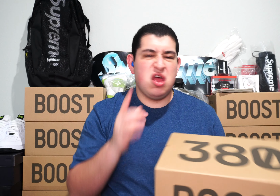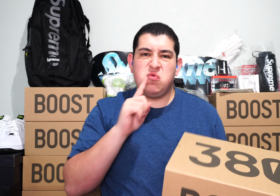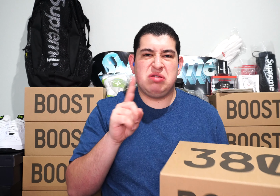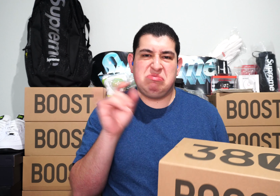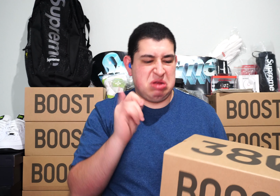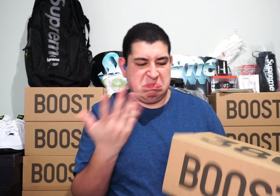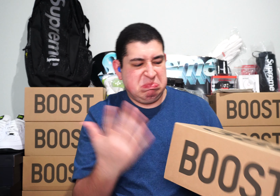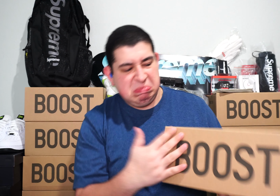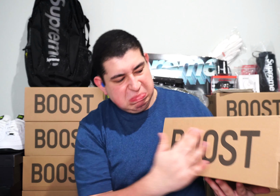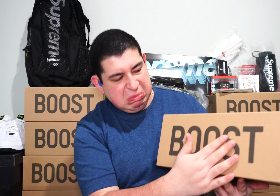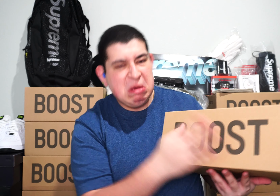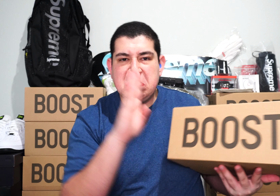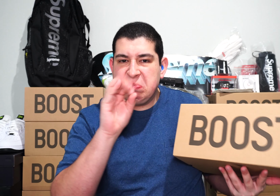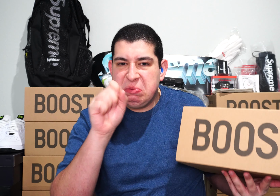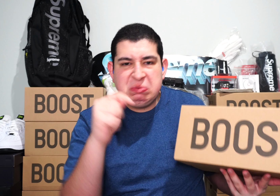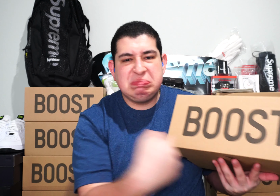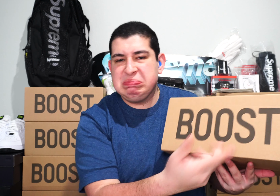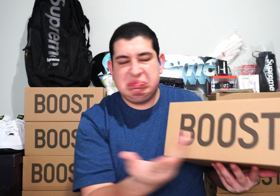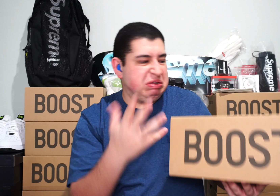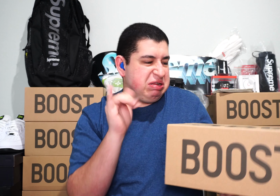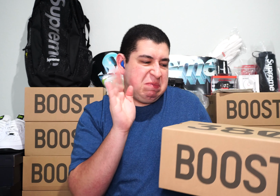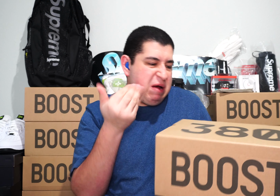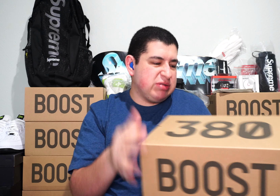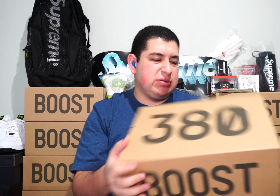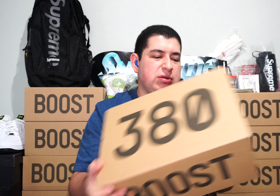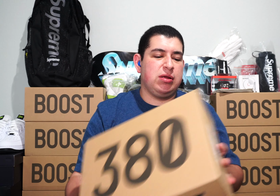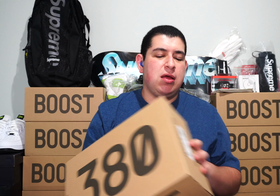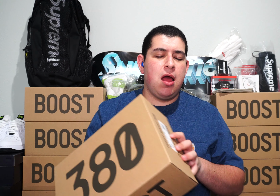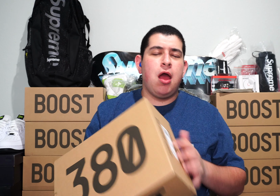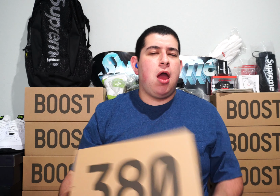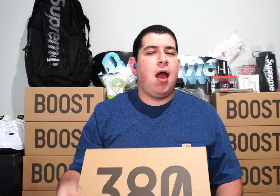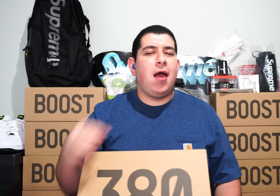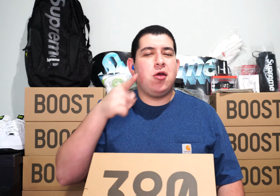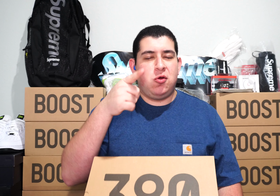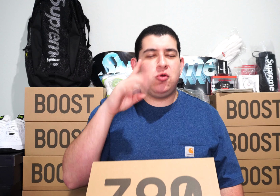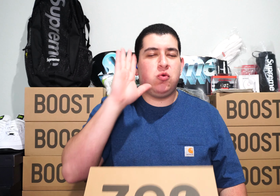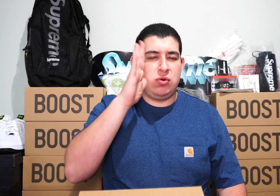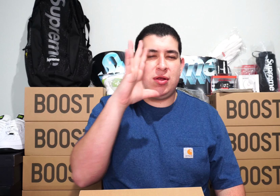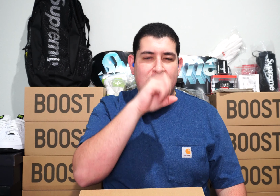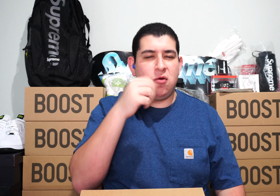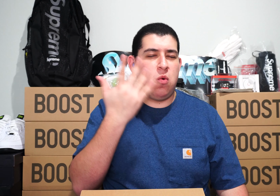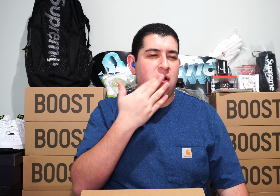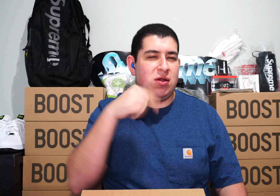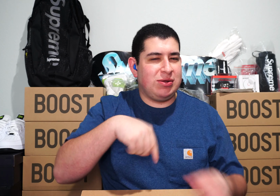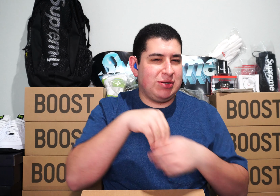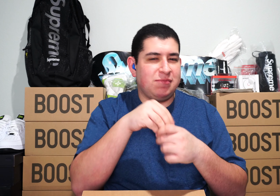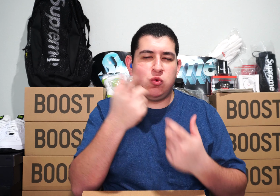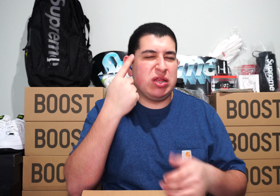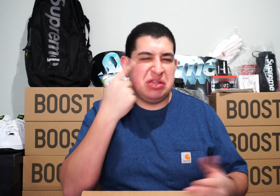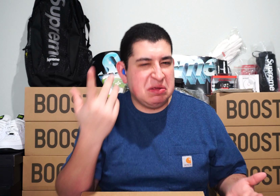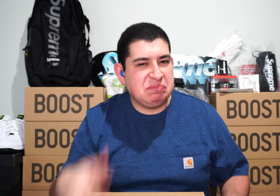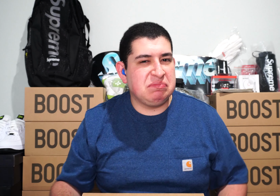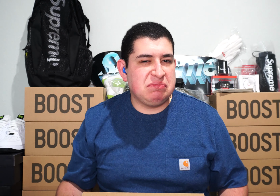Really, it’s still same. Guess what the sneaker’s color would be?